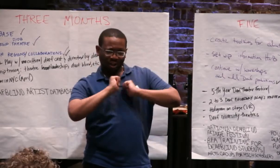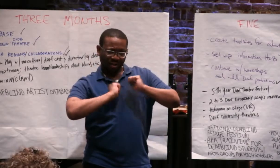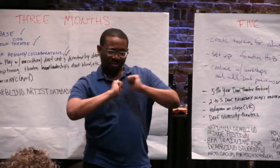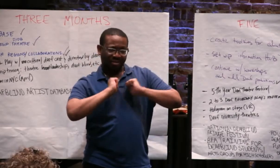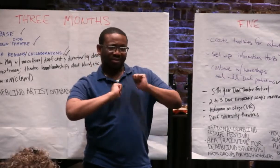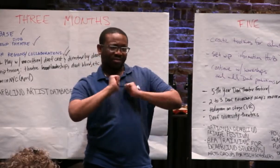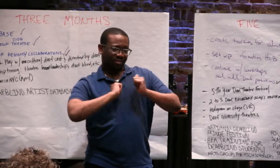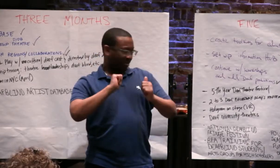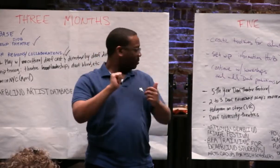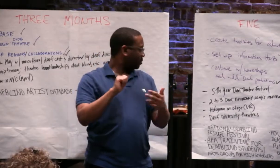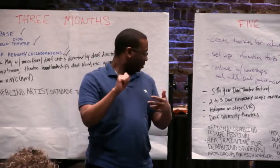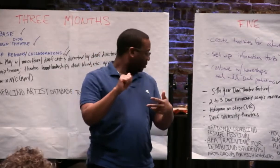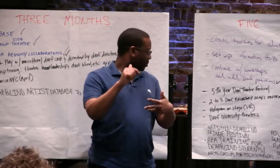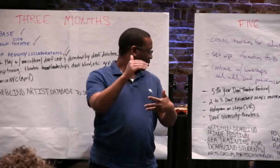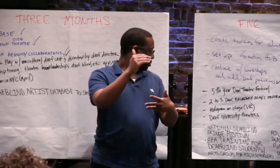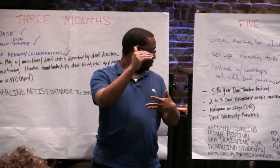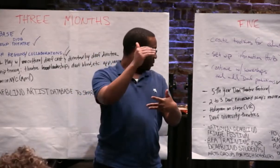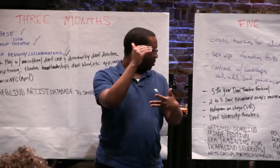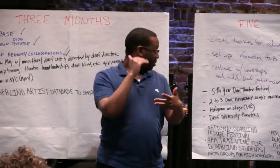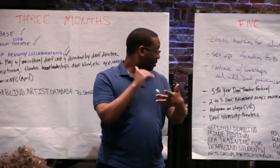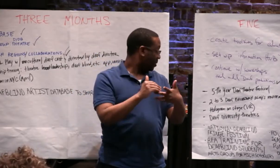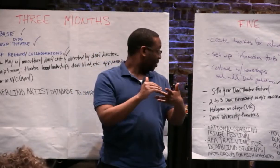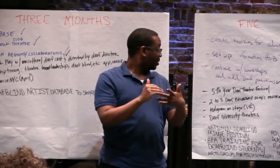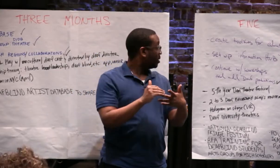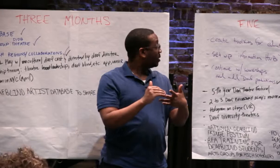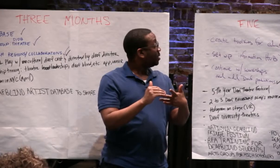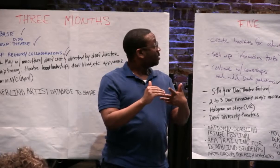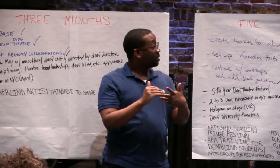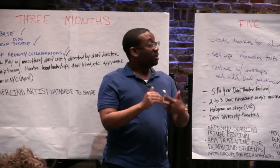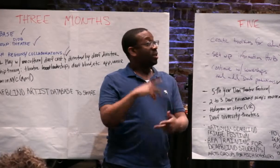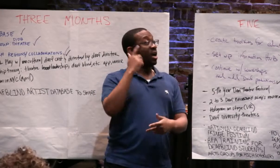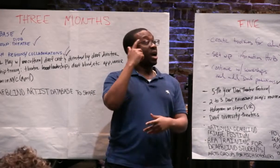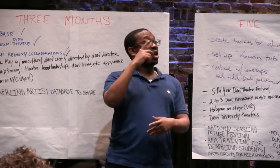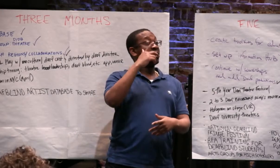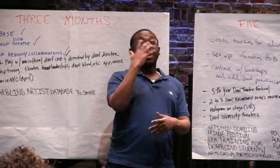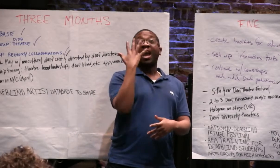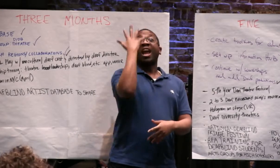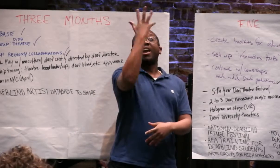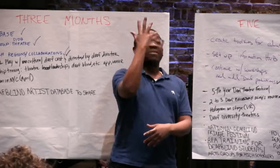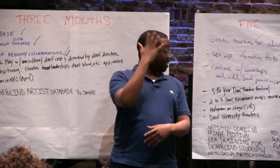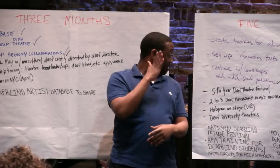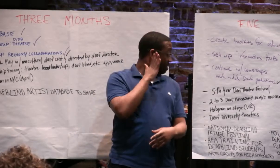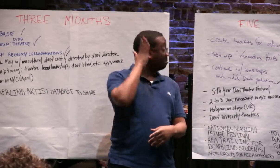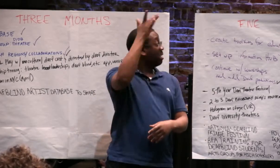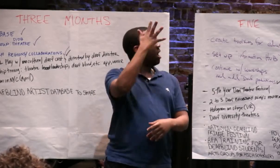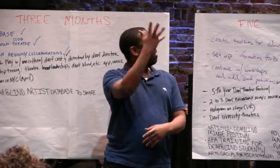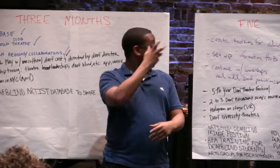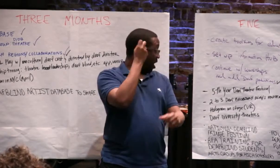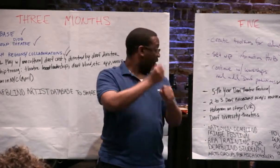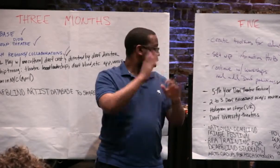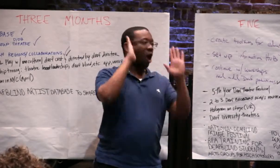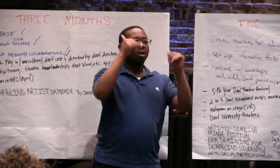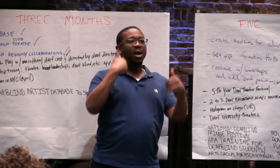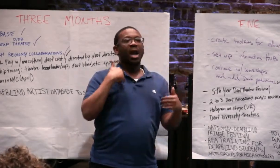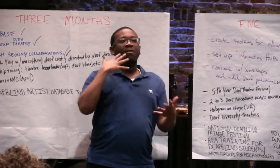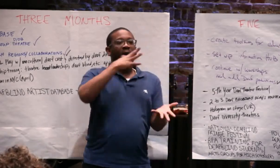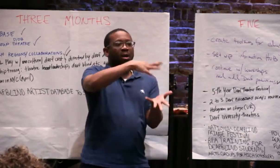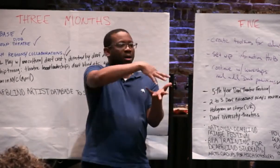And hopefully to have two, maybe three Broadway productions, including or representative of deaf artists or deaf actors.